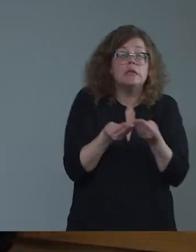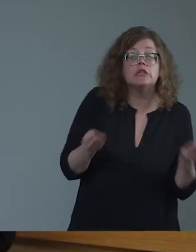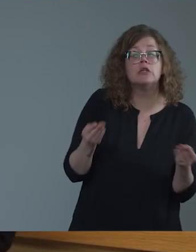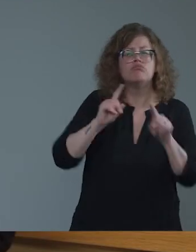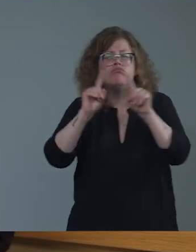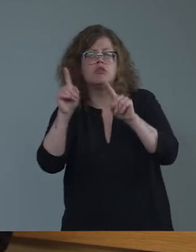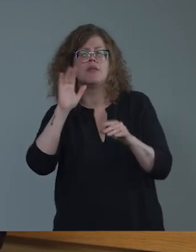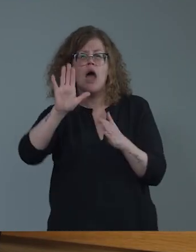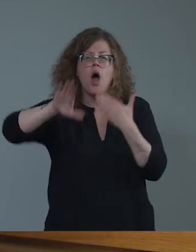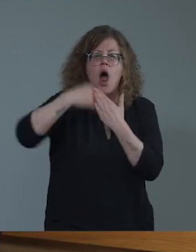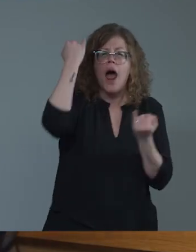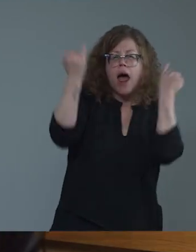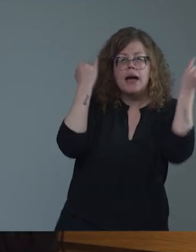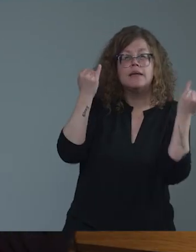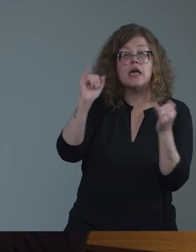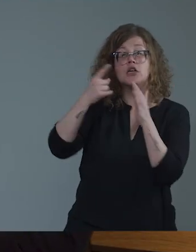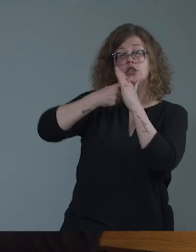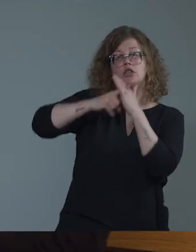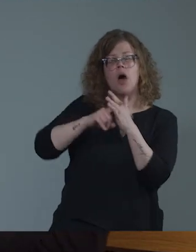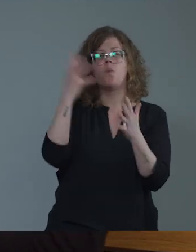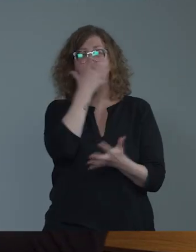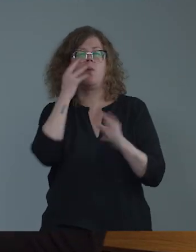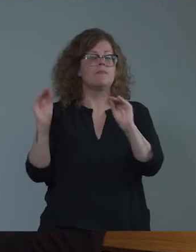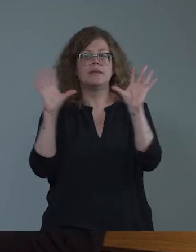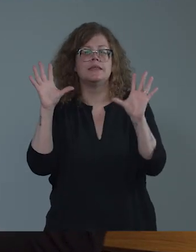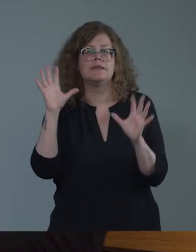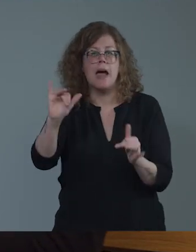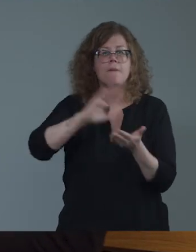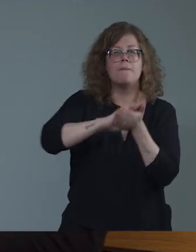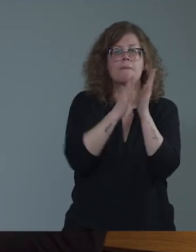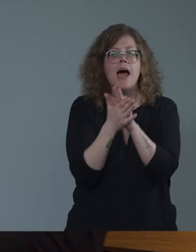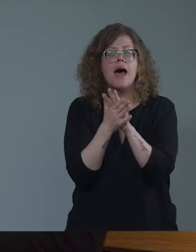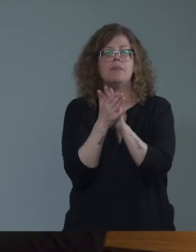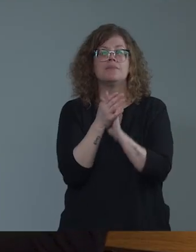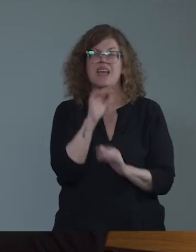very interesting thing is that in the way we're thinking the concept and then thinking in the